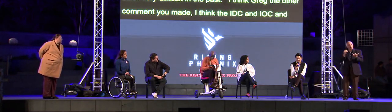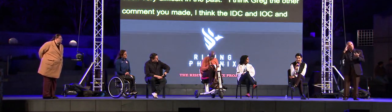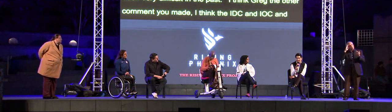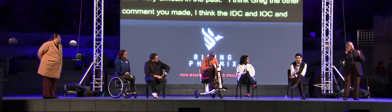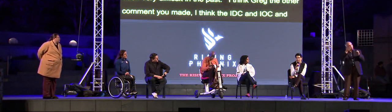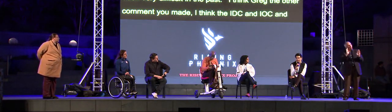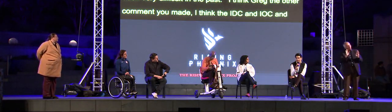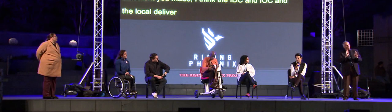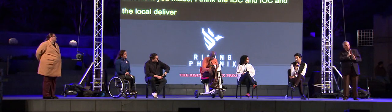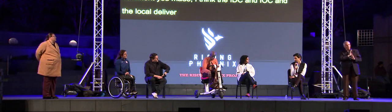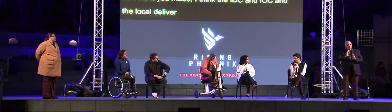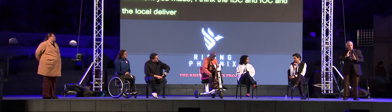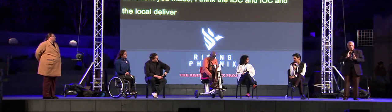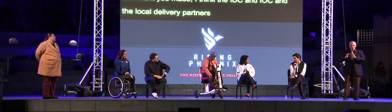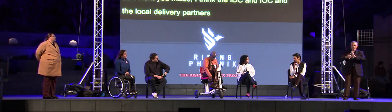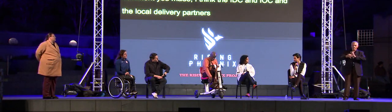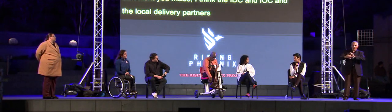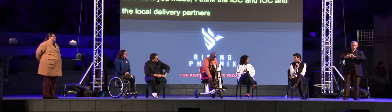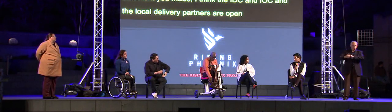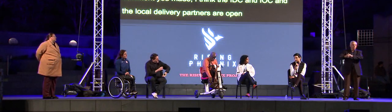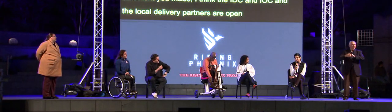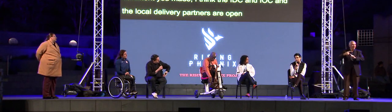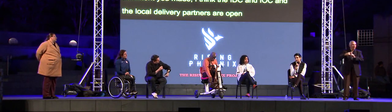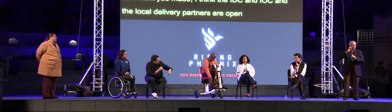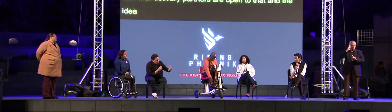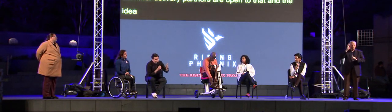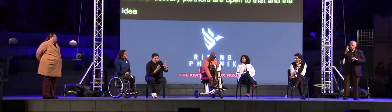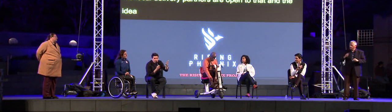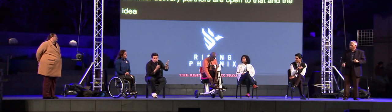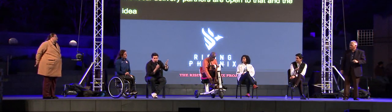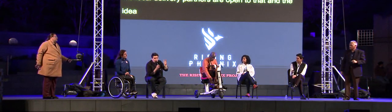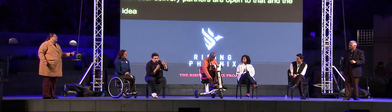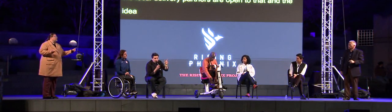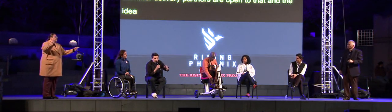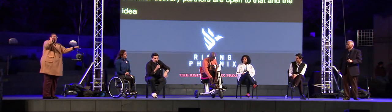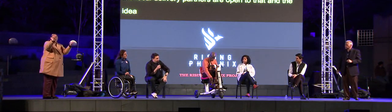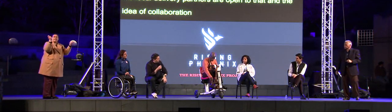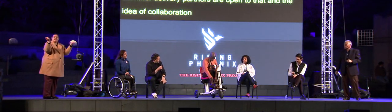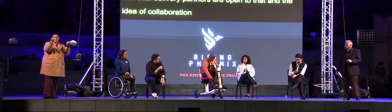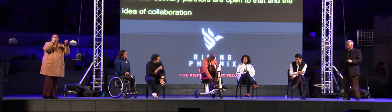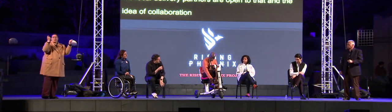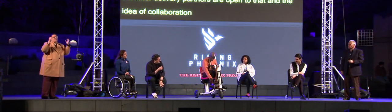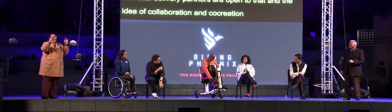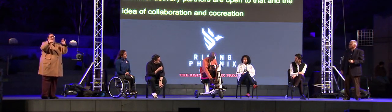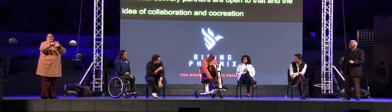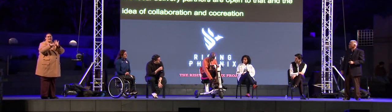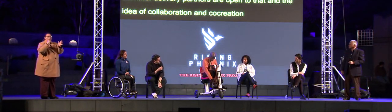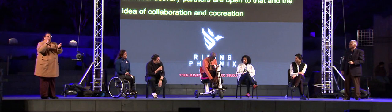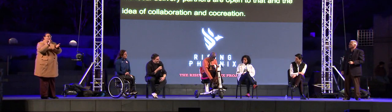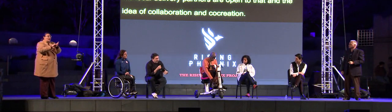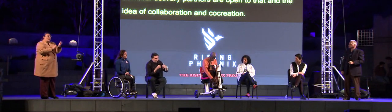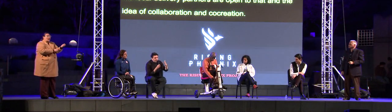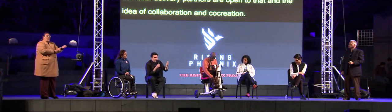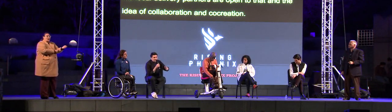and the idea of collaboration and co-creation. The ceremonies in France, actually, a brilliant example of that, because that would have been a computer